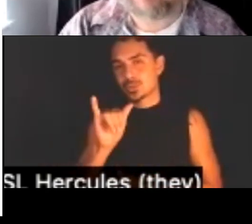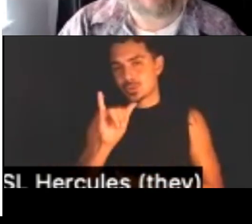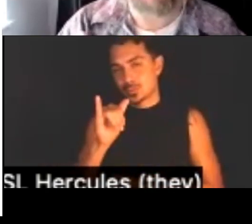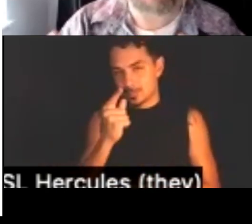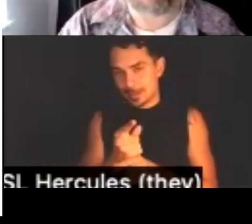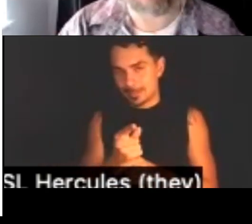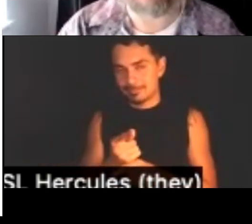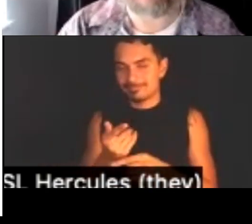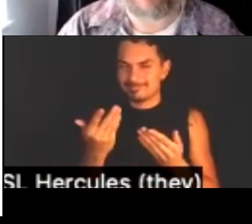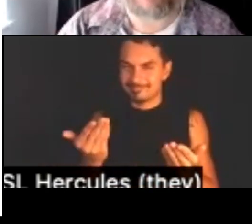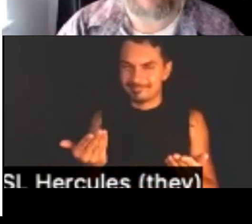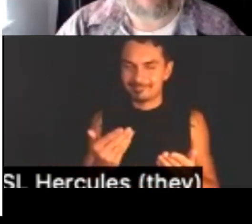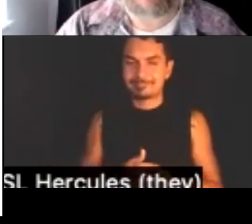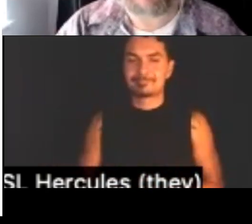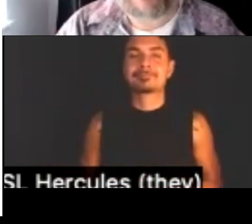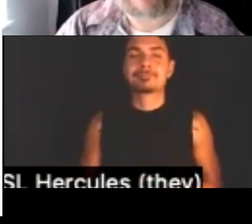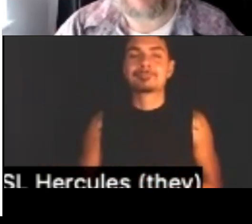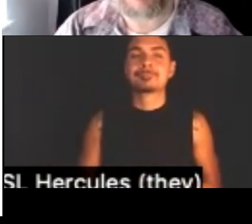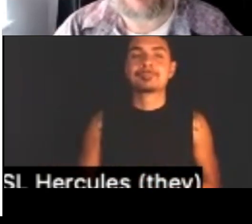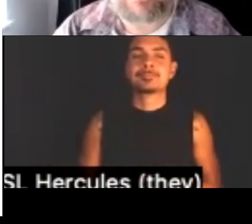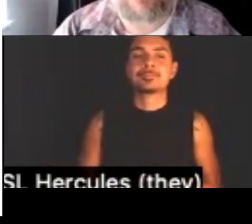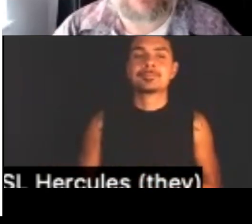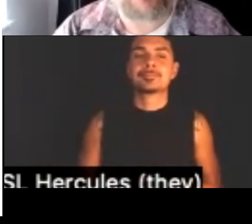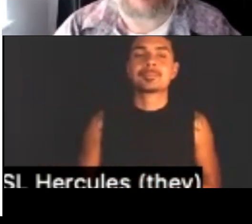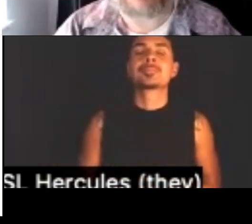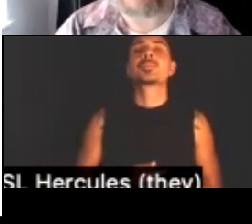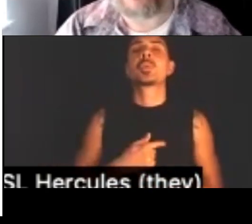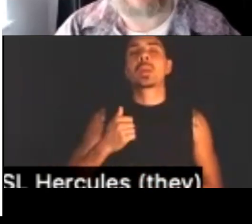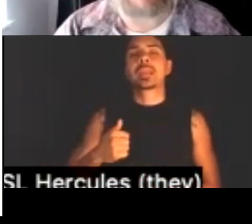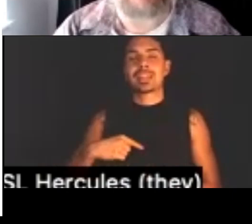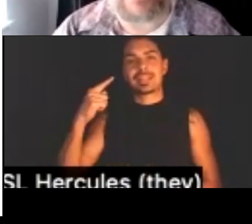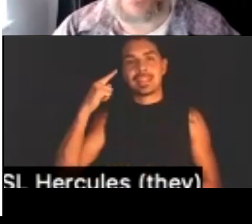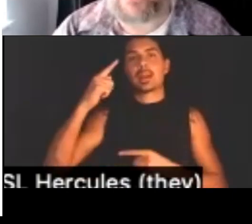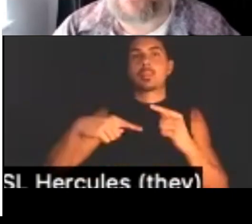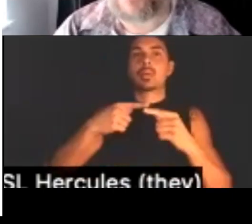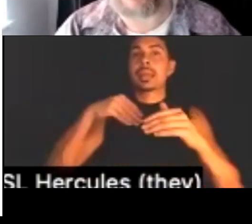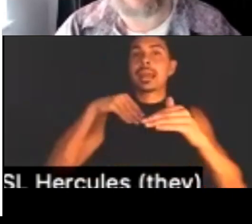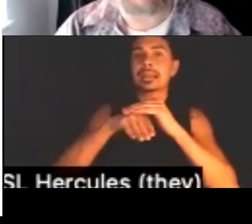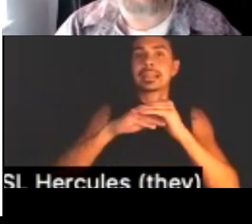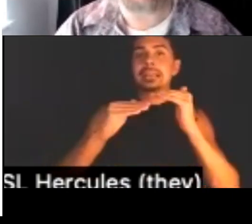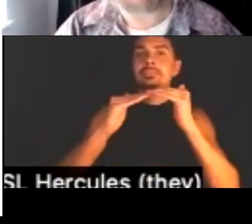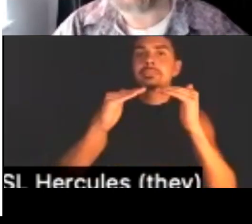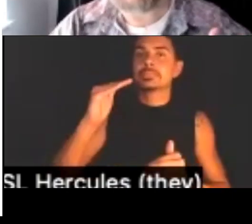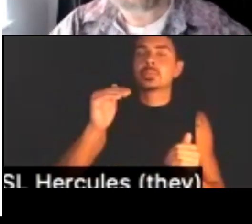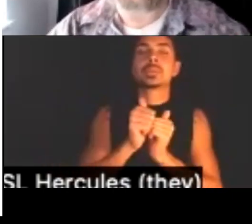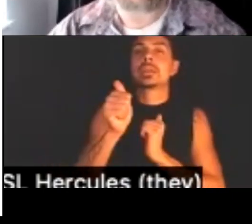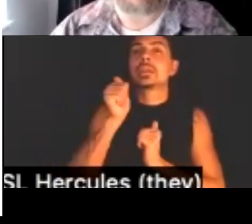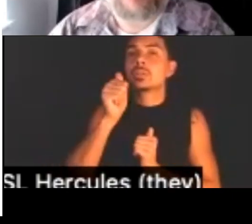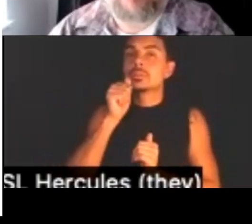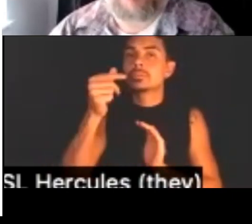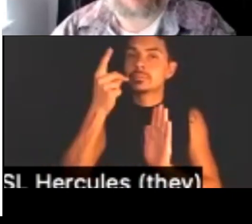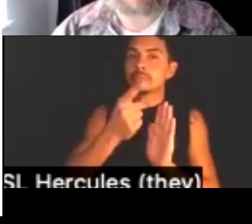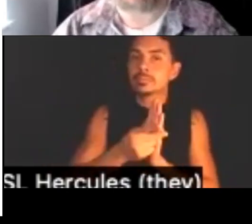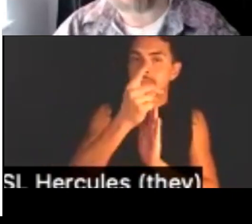And again, we can look at that access inequity with things like everyday discrimination. Like I mentioned, somebody getting on the bus.